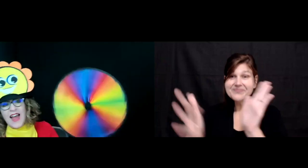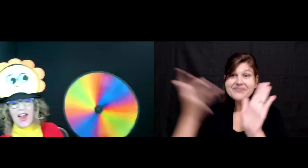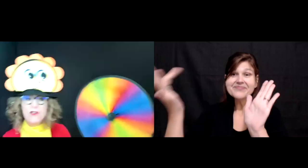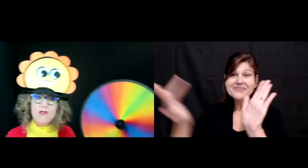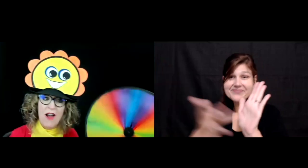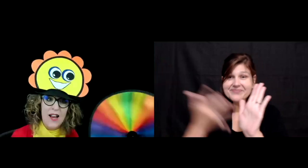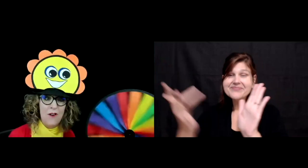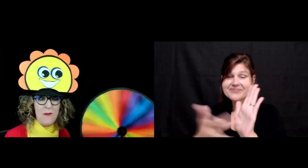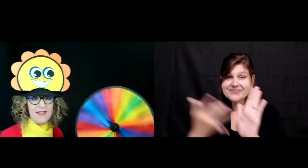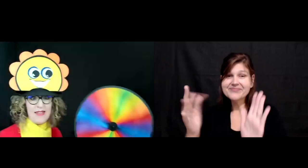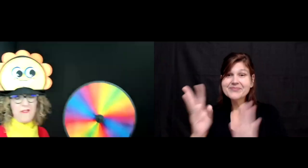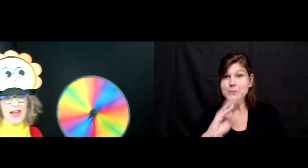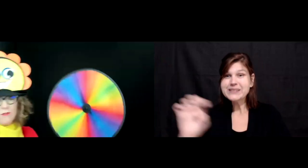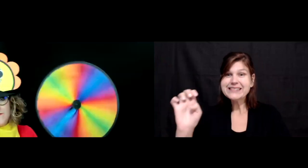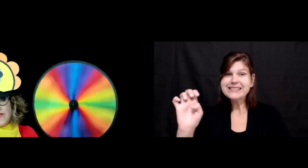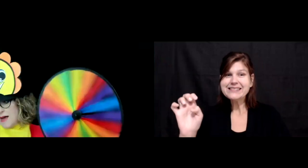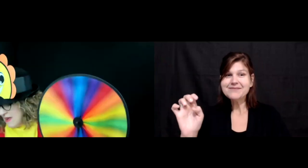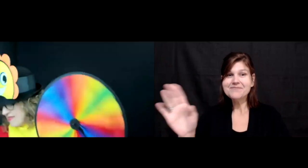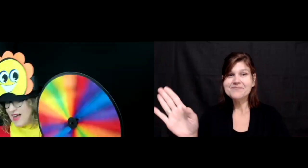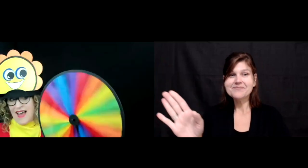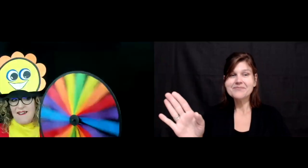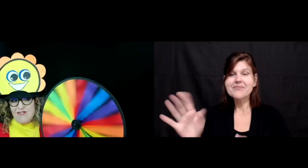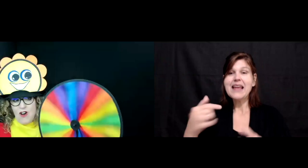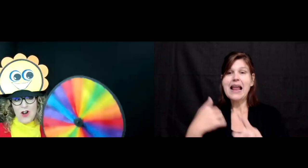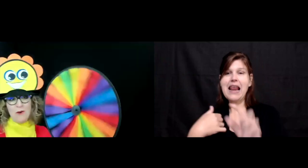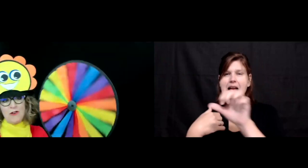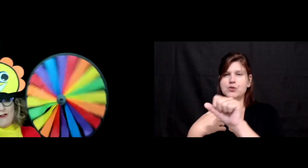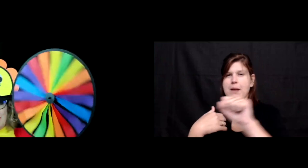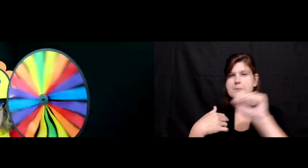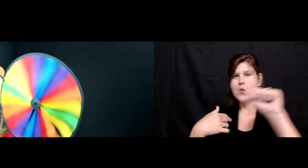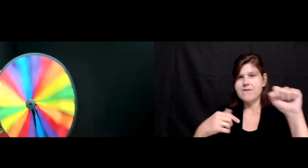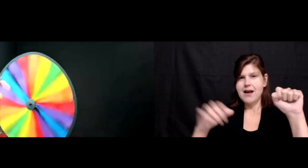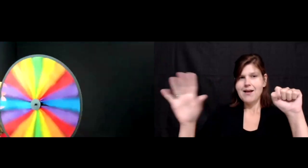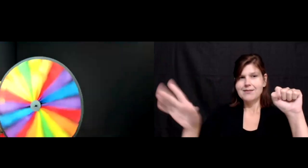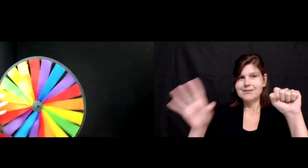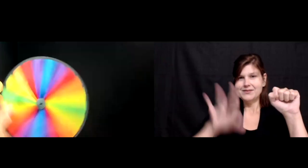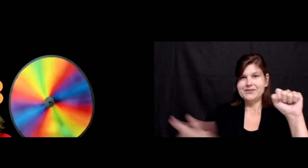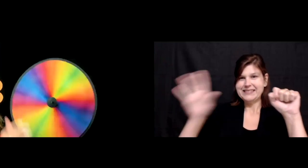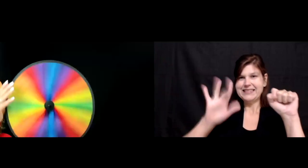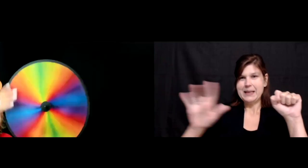and I try and move myself out of the space. I've not got much room, so I have to sort of lean back